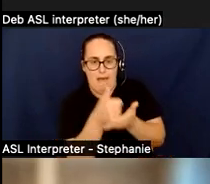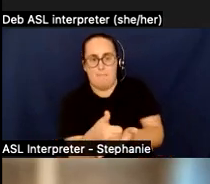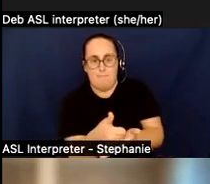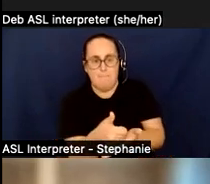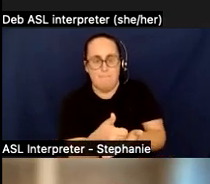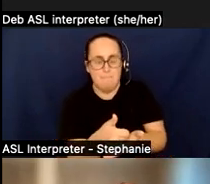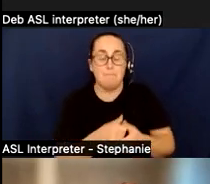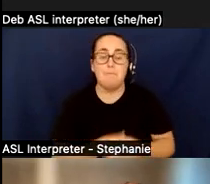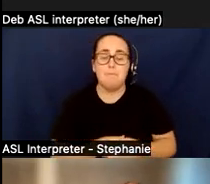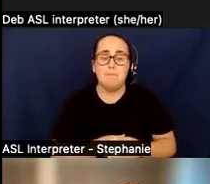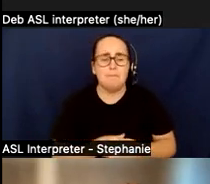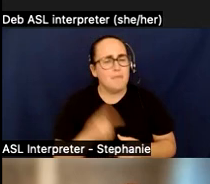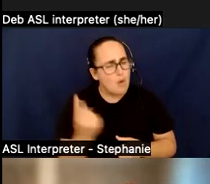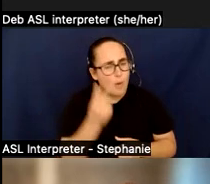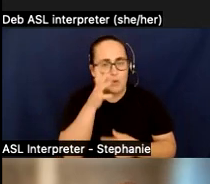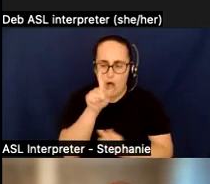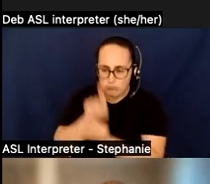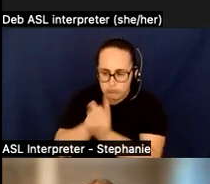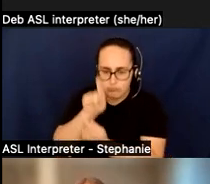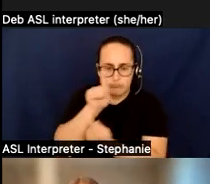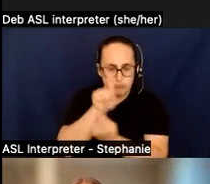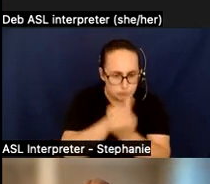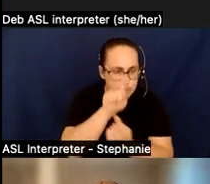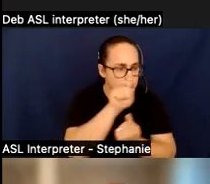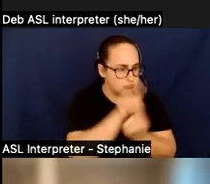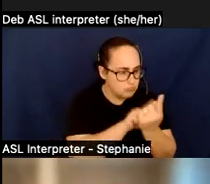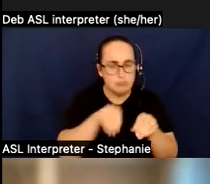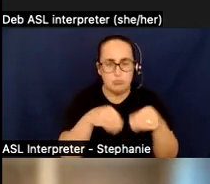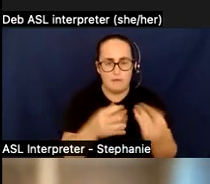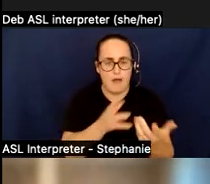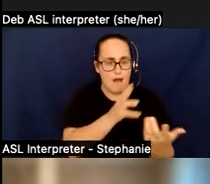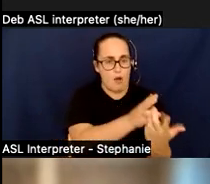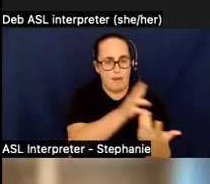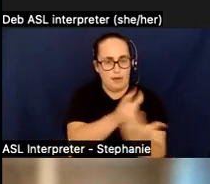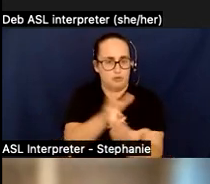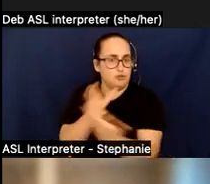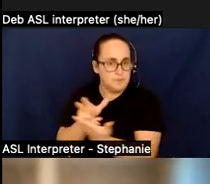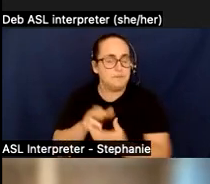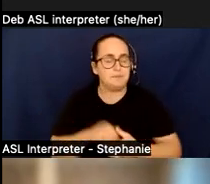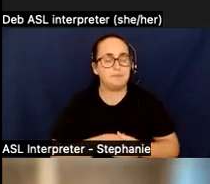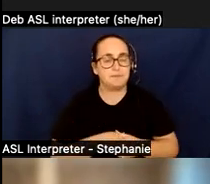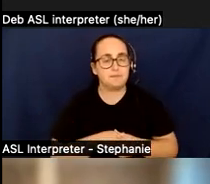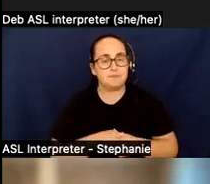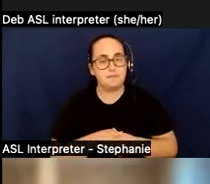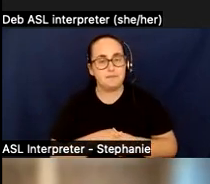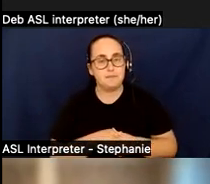sure that the accommodations that they need are provided for them. You can find this policy on